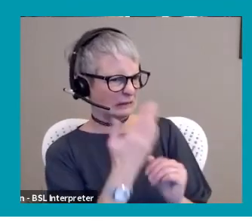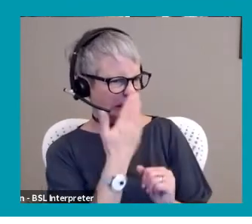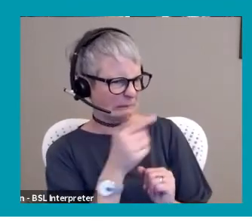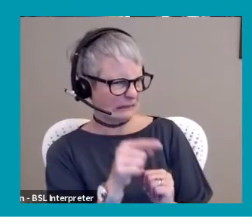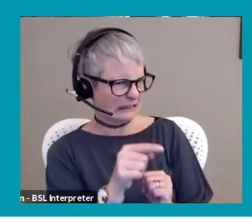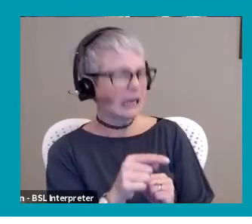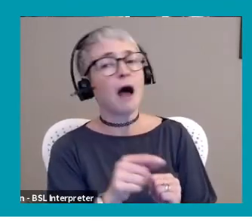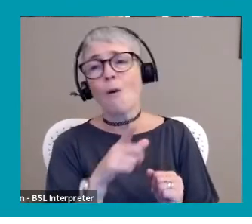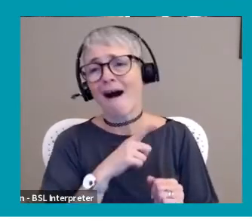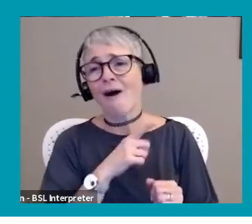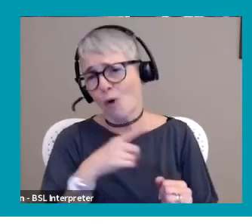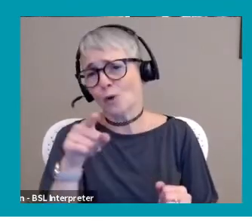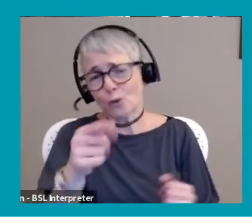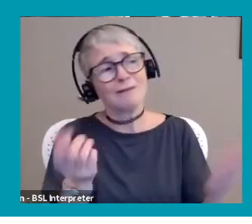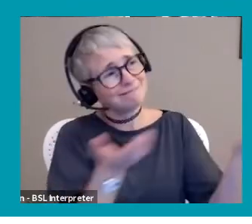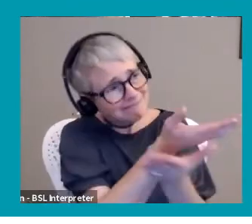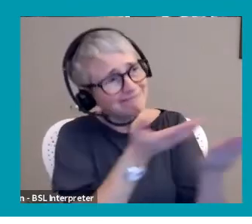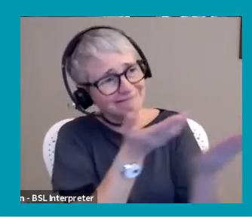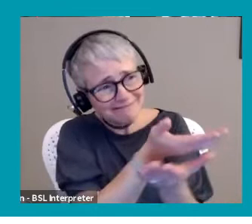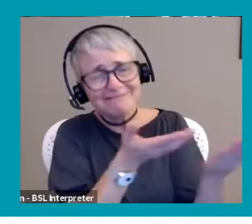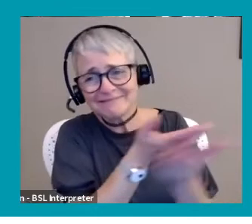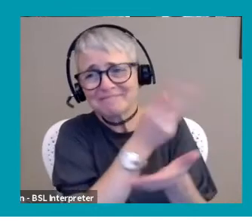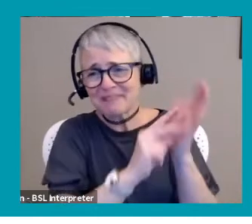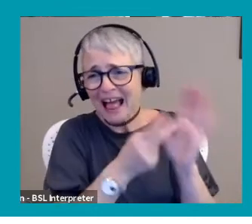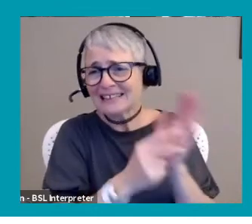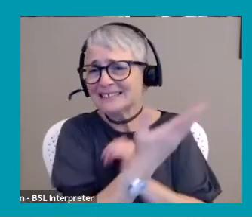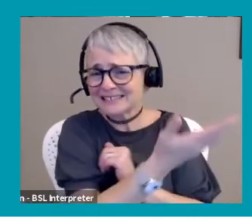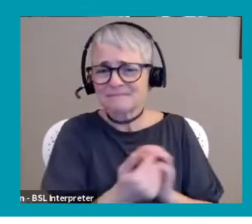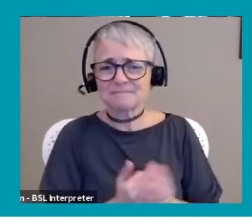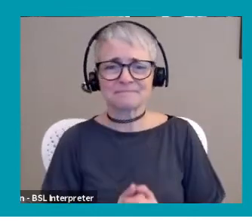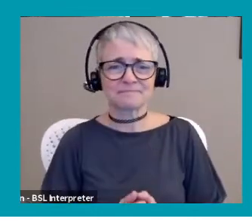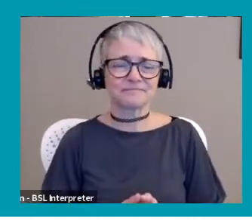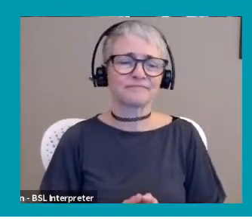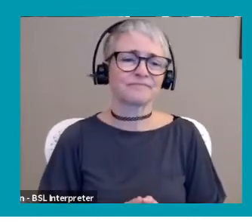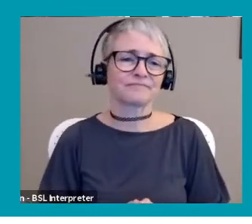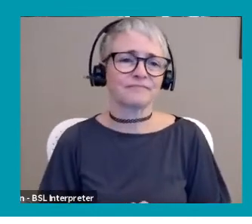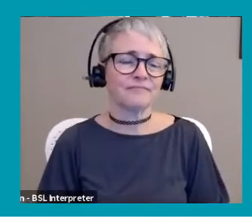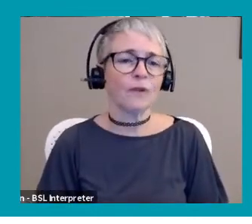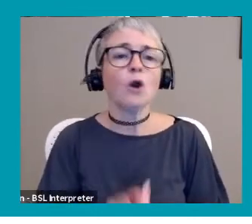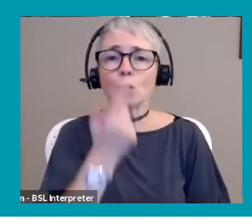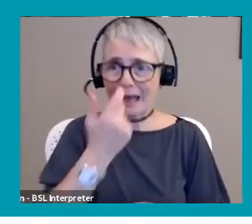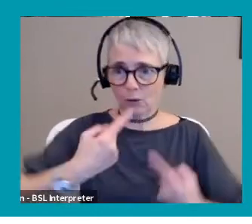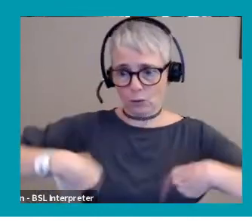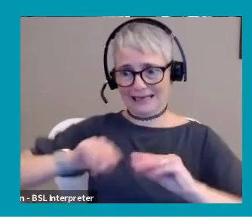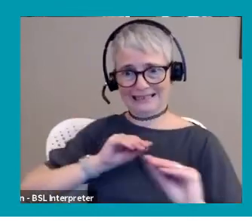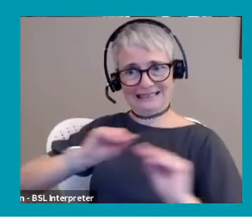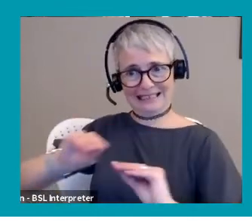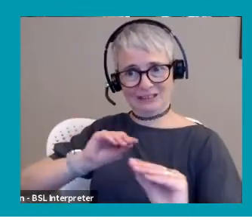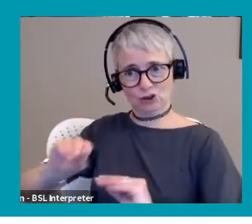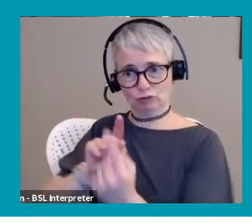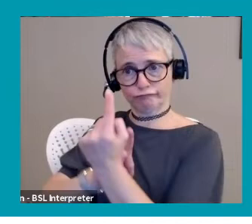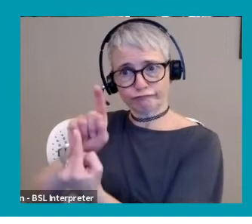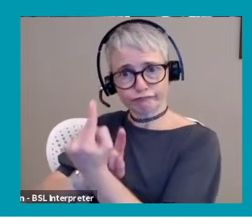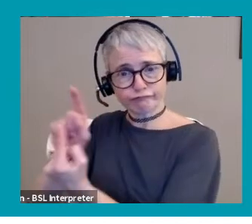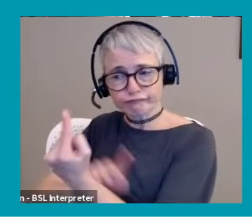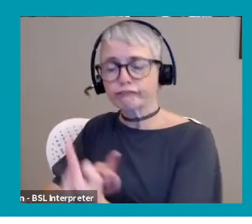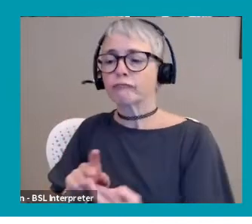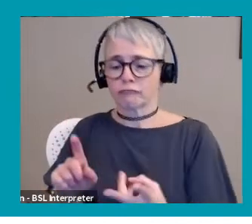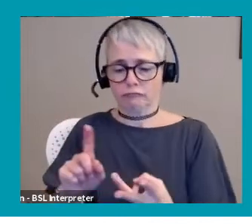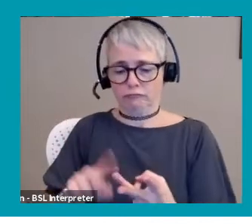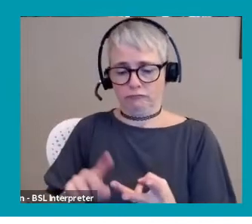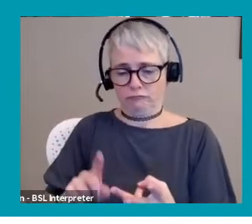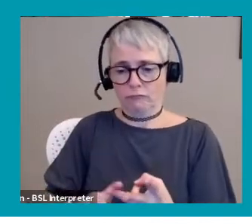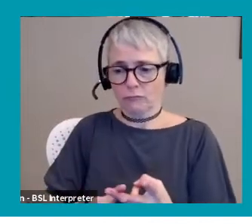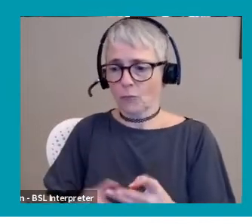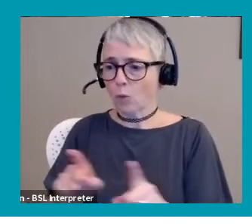You can get resources from Evenbreak and you have interview questions and